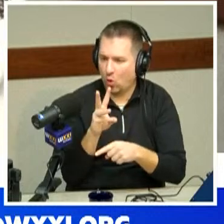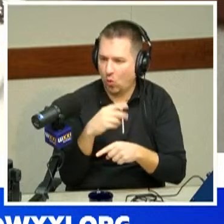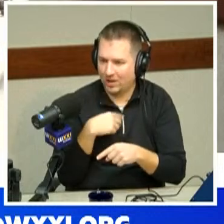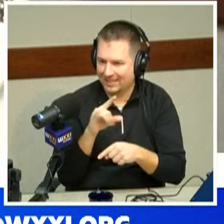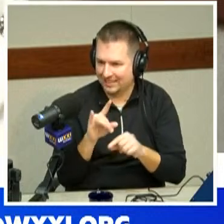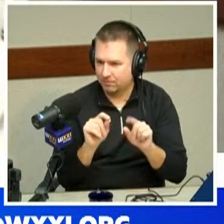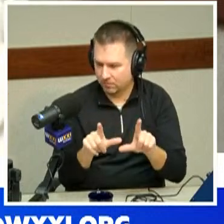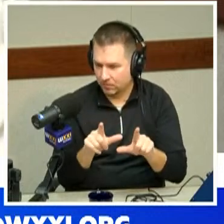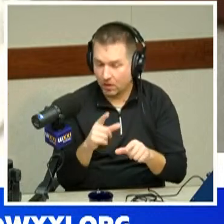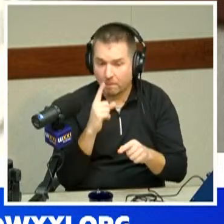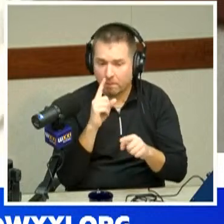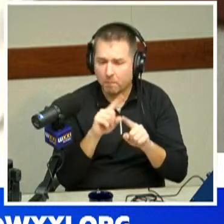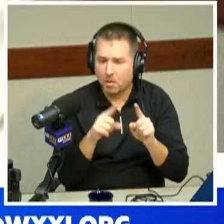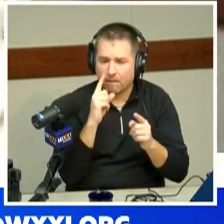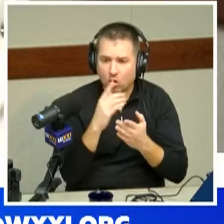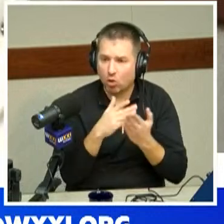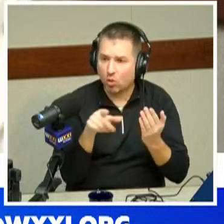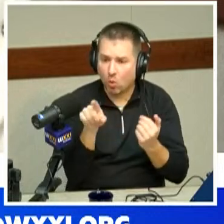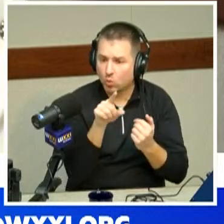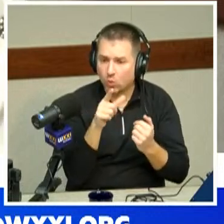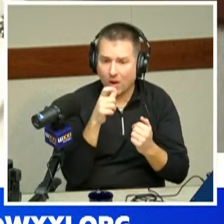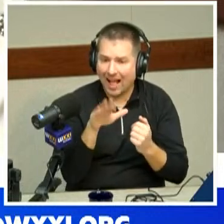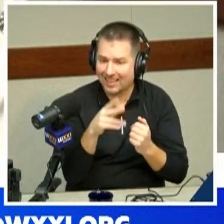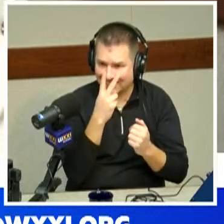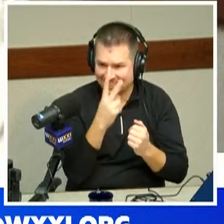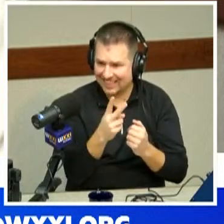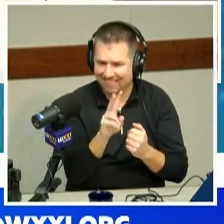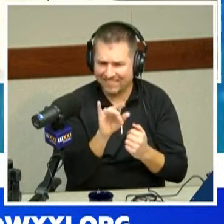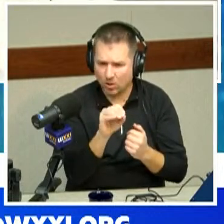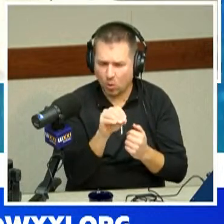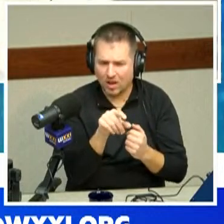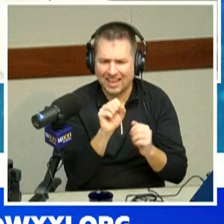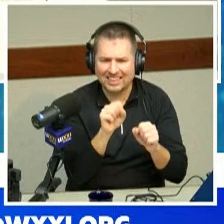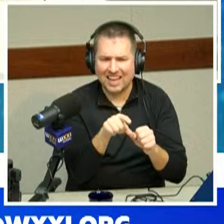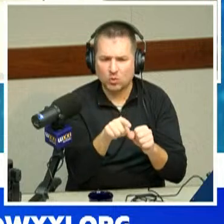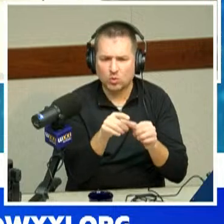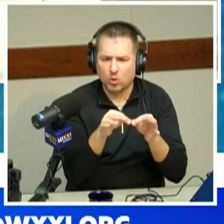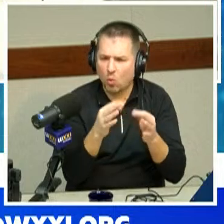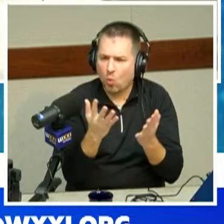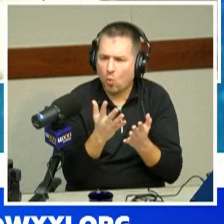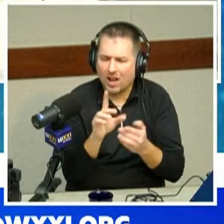those who haven't been able to see the video yet um talk to us about what devices this these are on